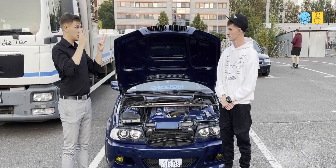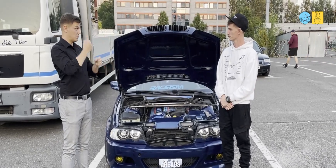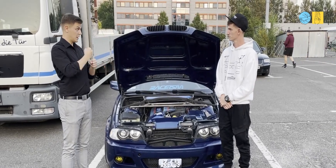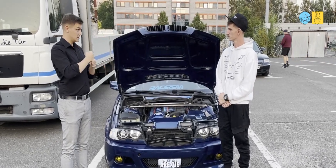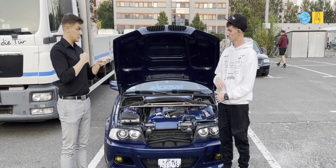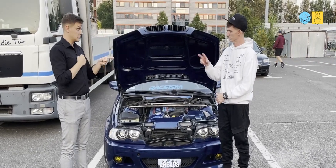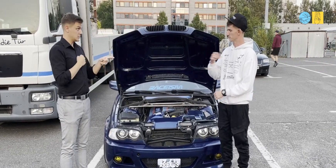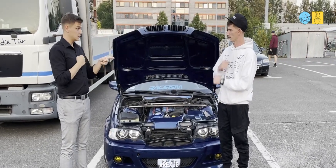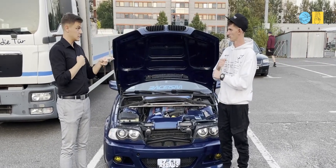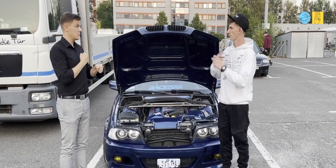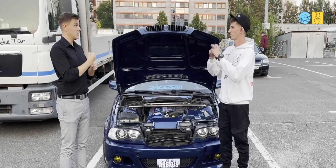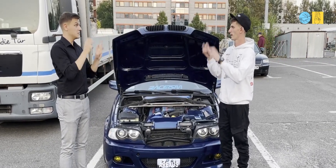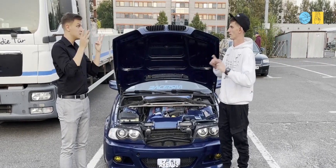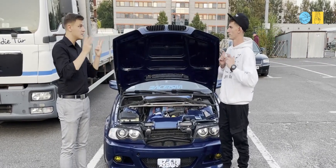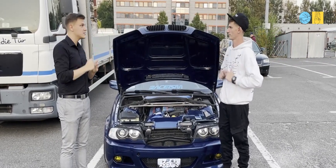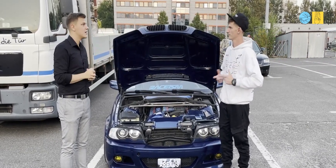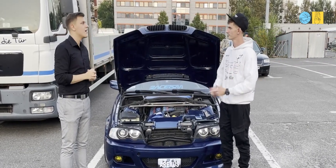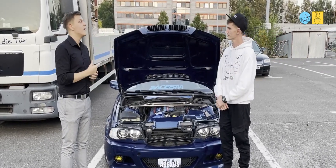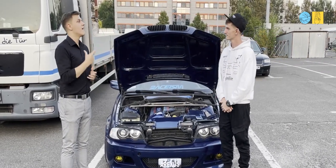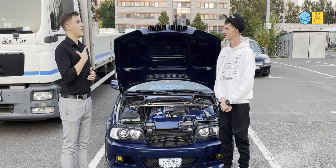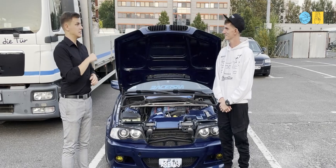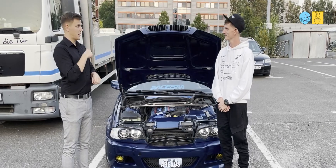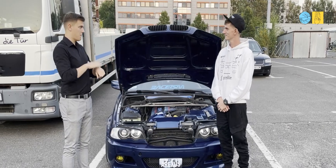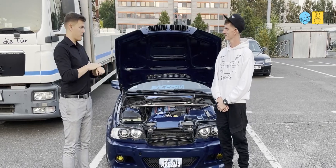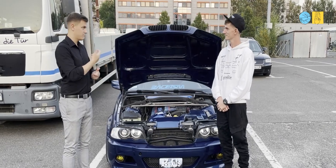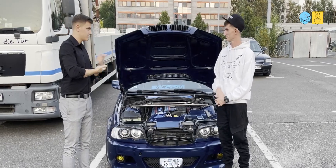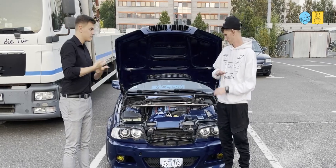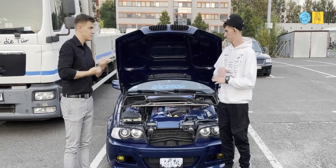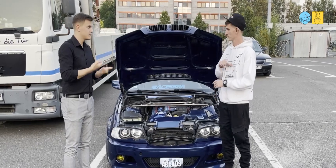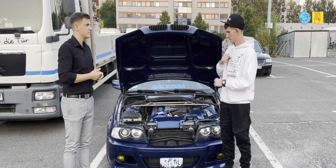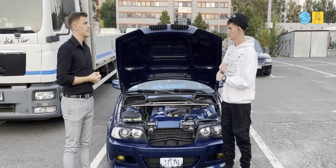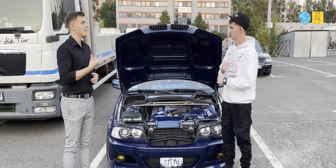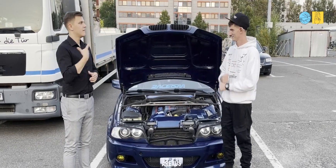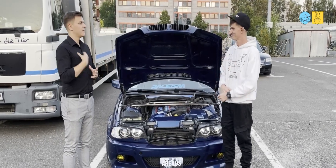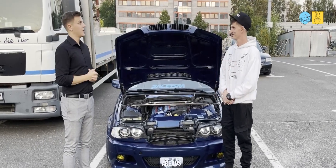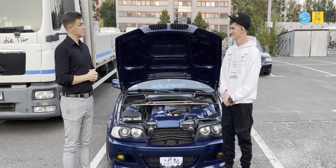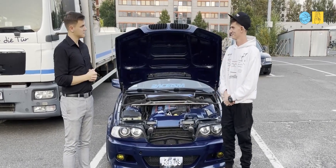[G] Yes, yes, I work in a workshop, I have it near my house.